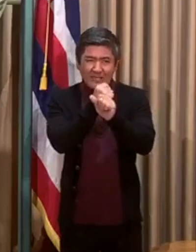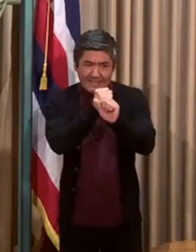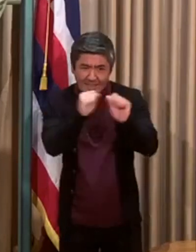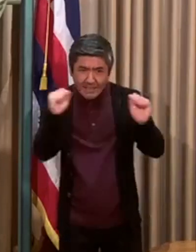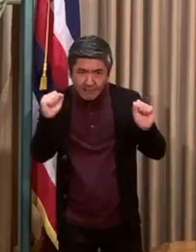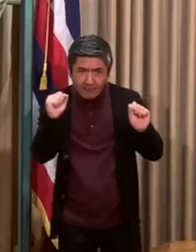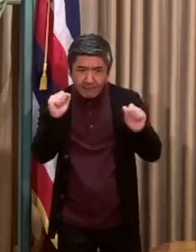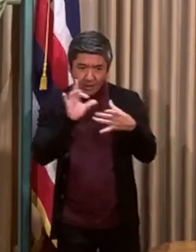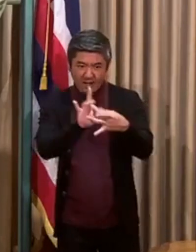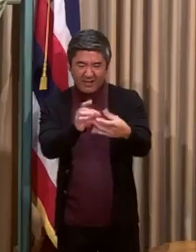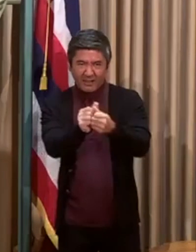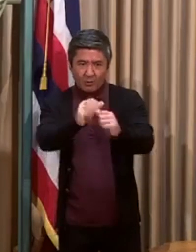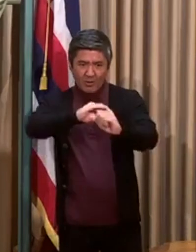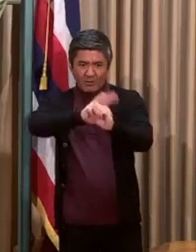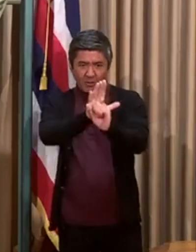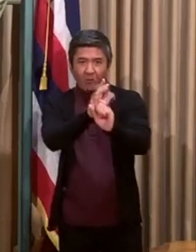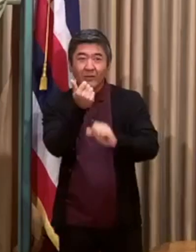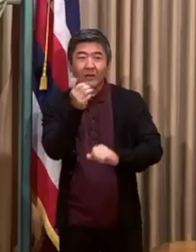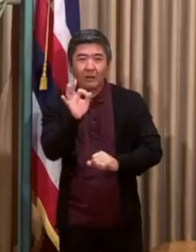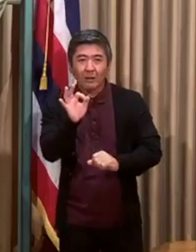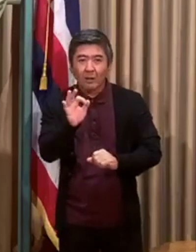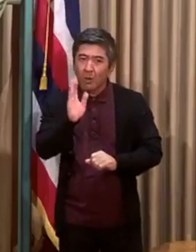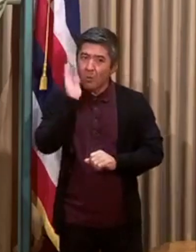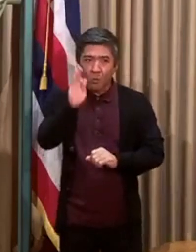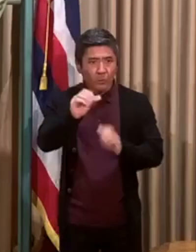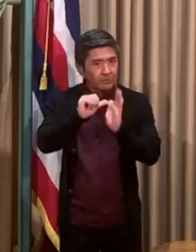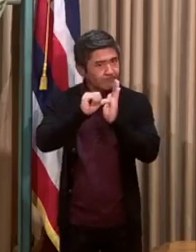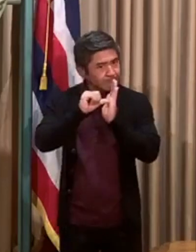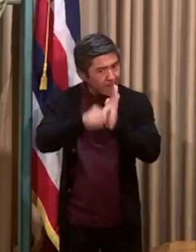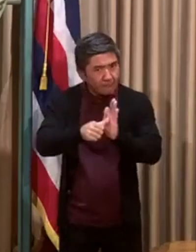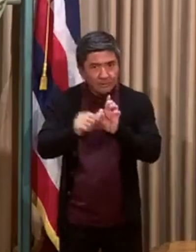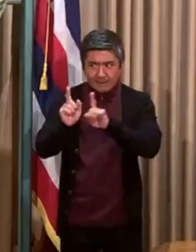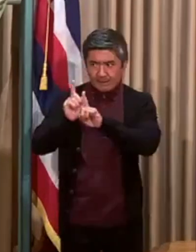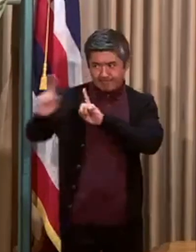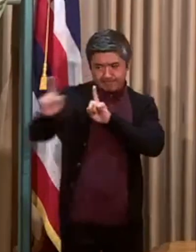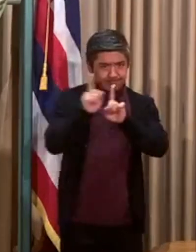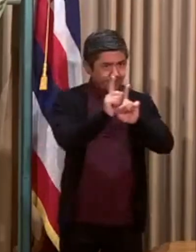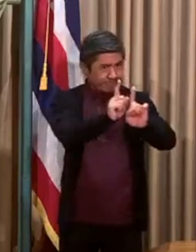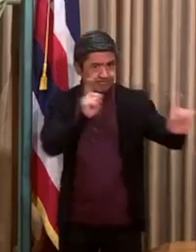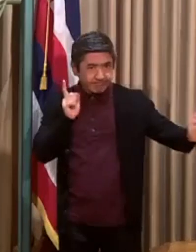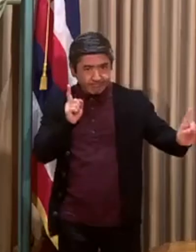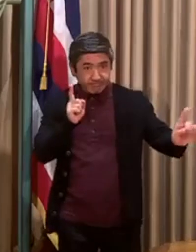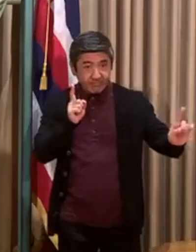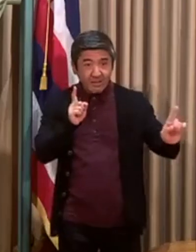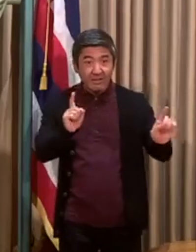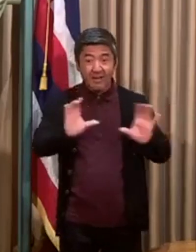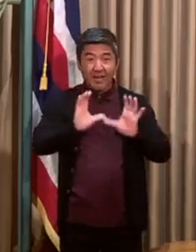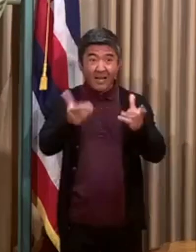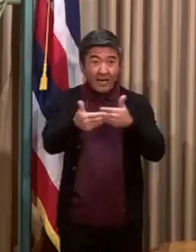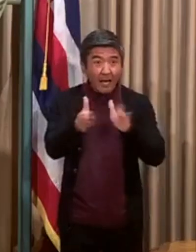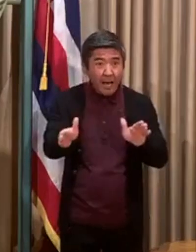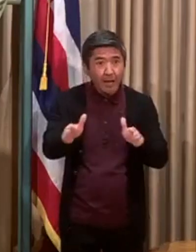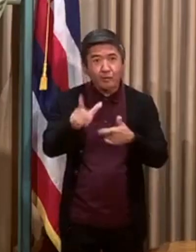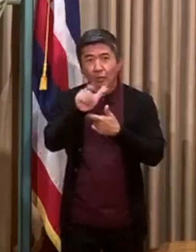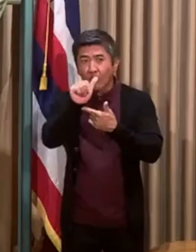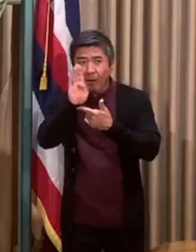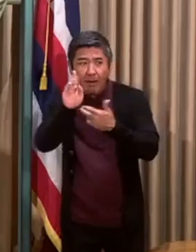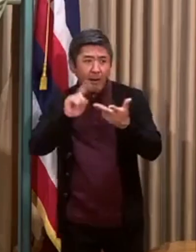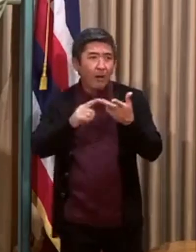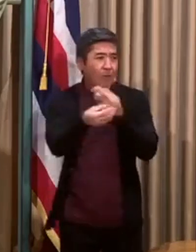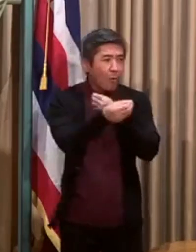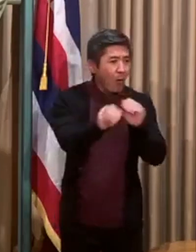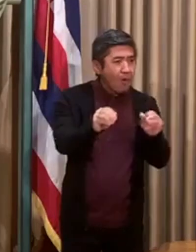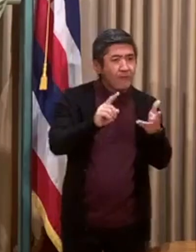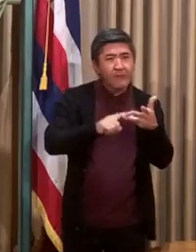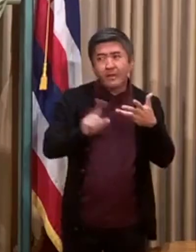We will implement social distancing measures in our classrooms, labs, offices, libraries and study spaces.